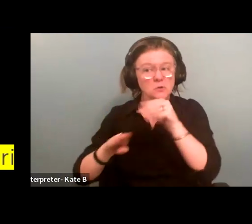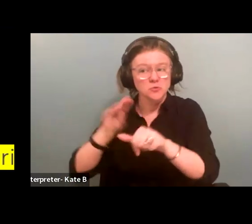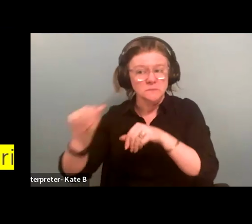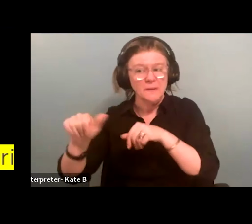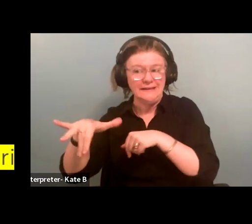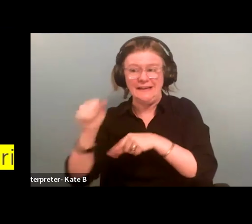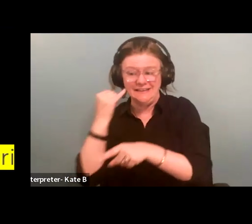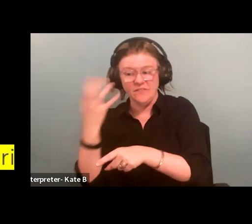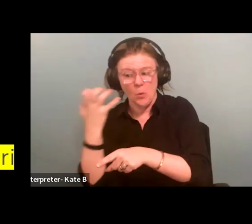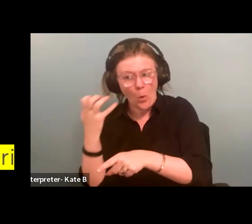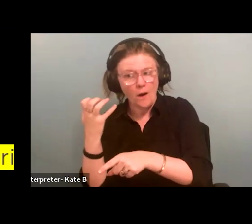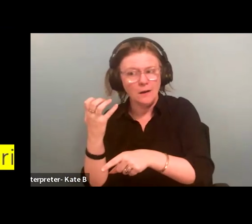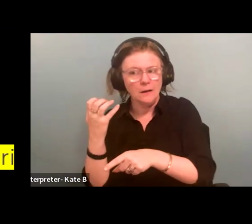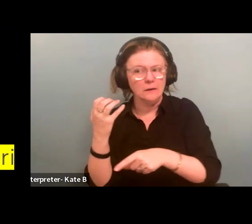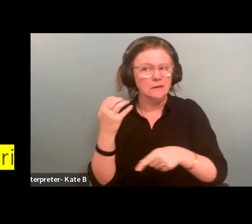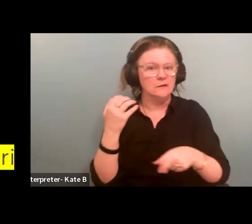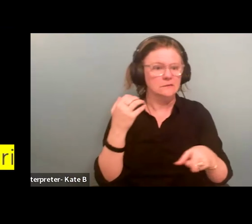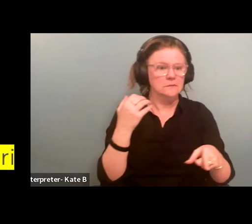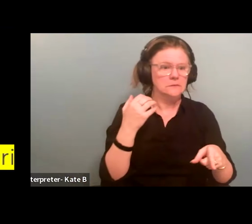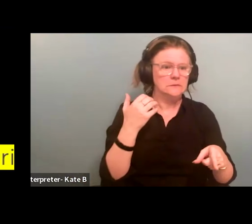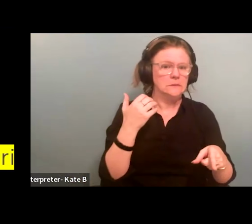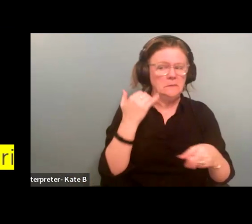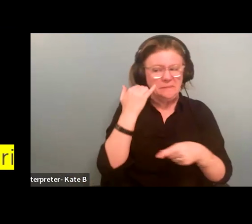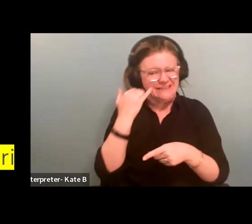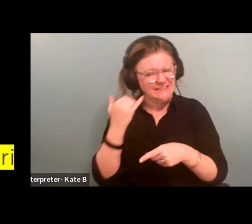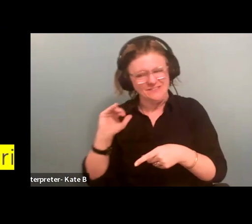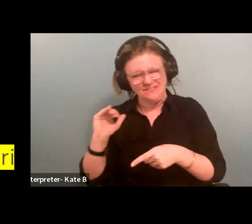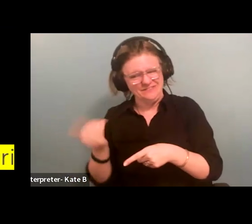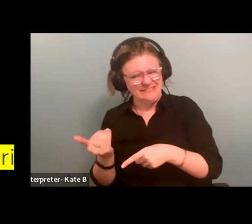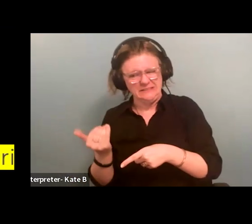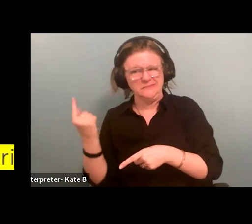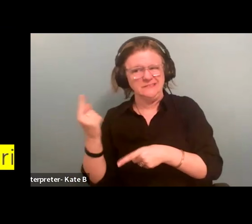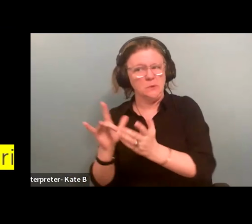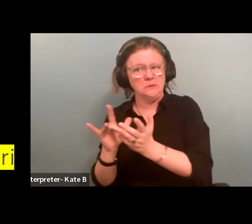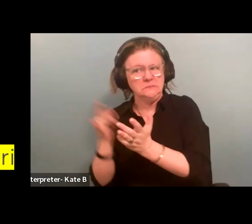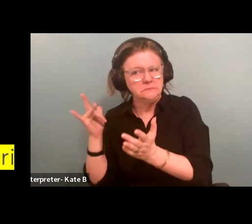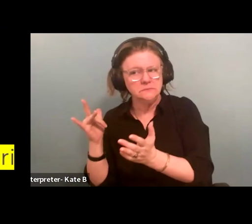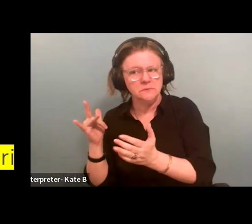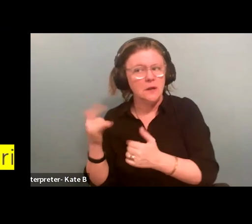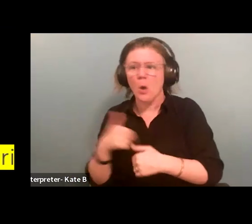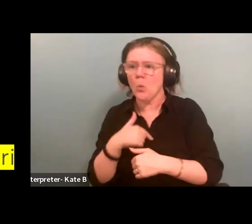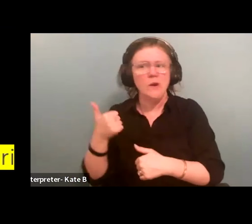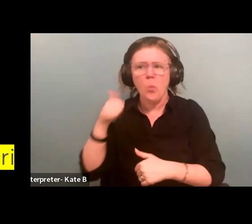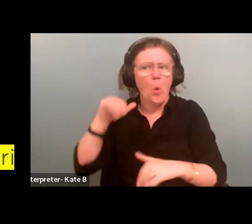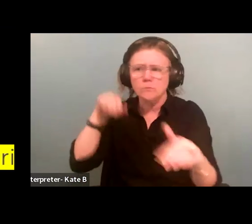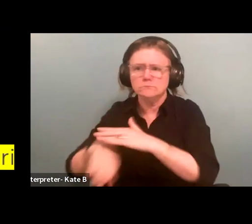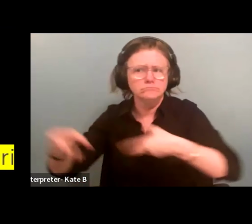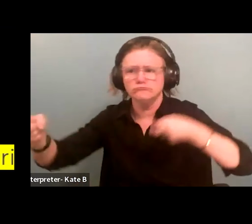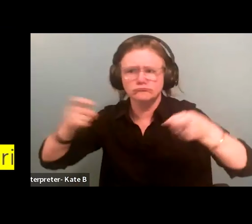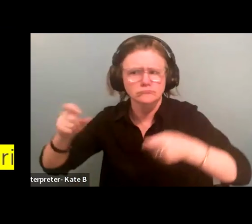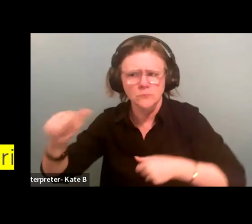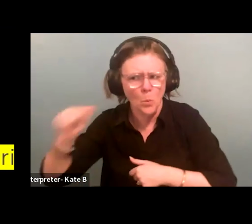So don't feel like we'll come in and overpower an older adult's wishes.